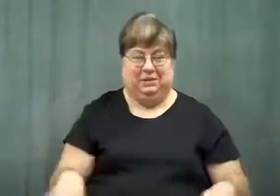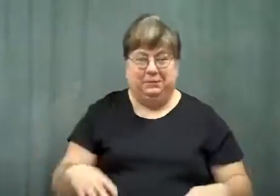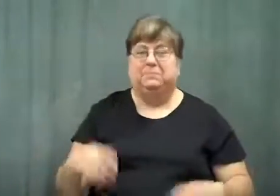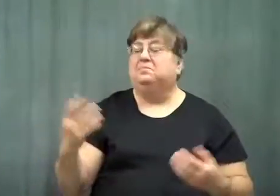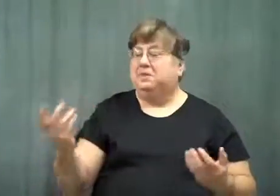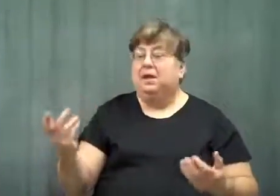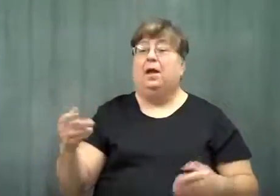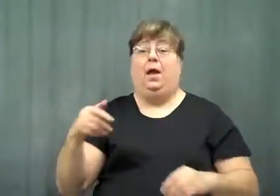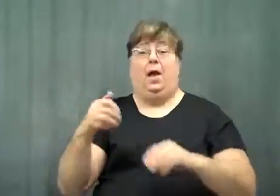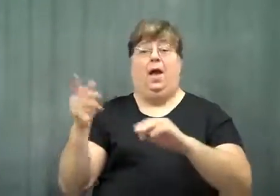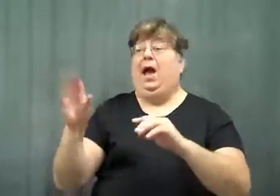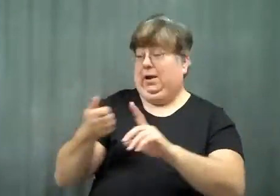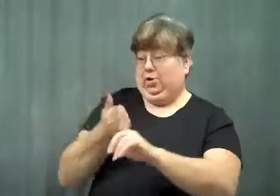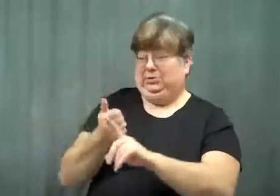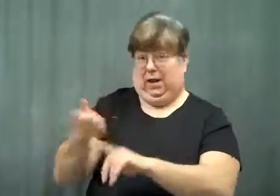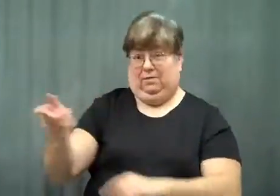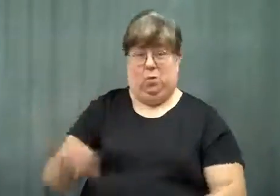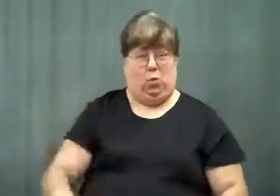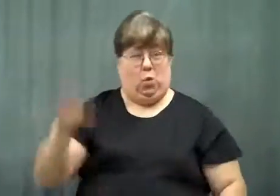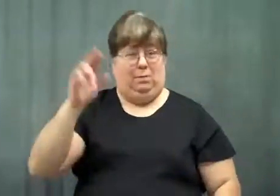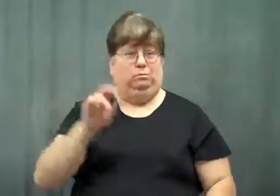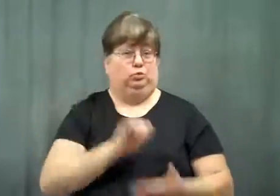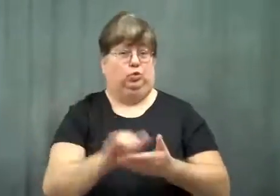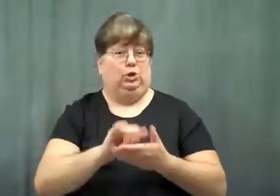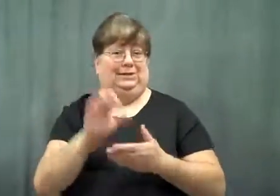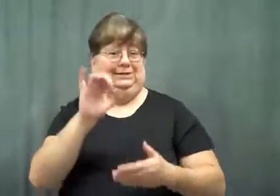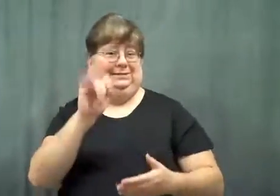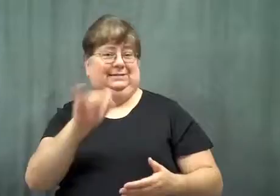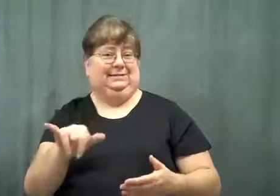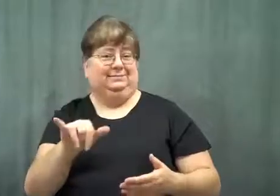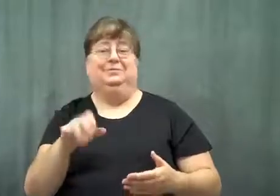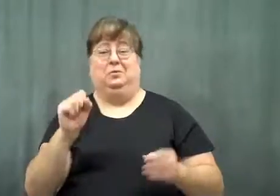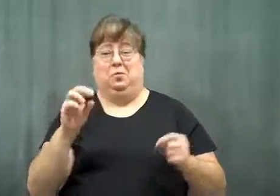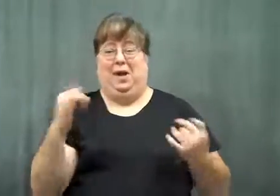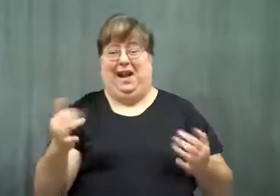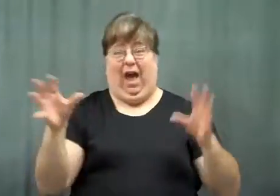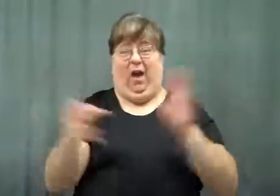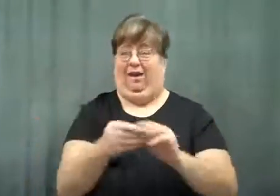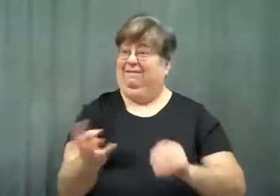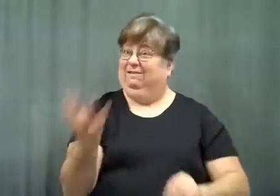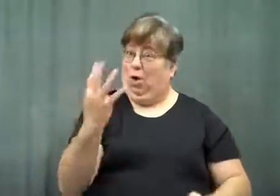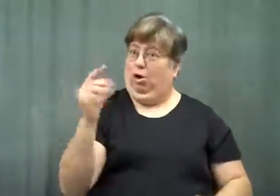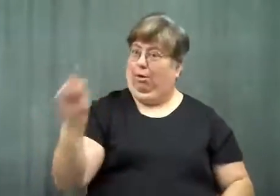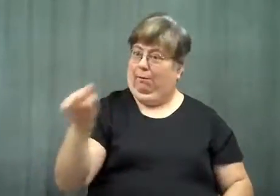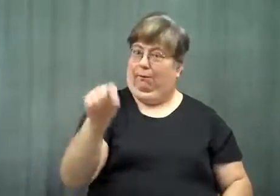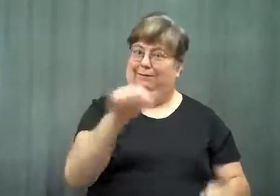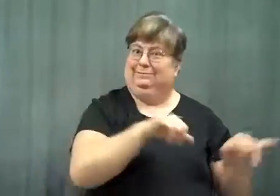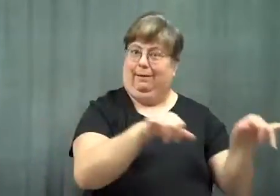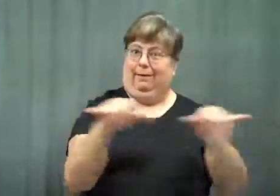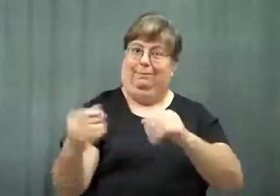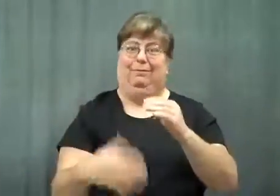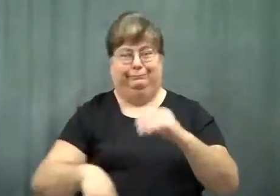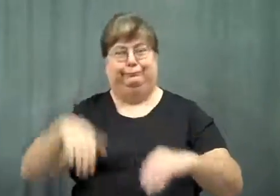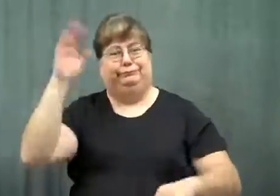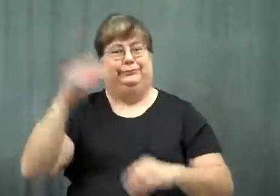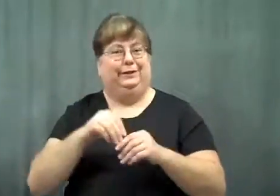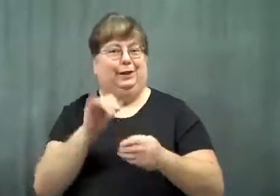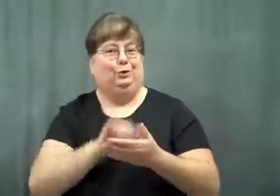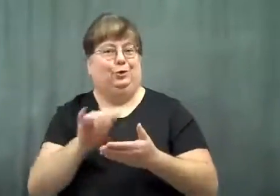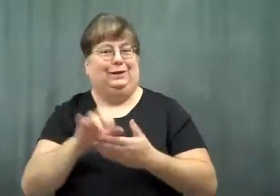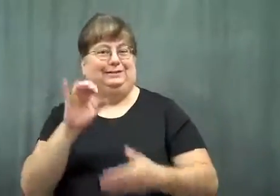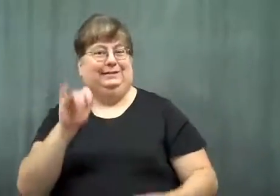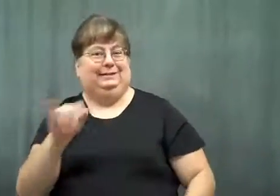Kagan grew up in New York City. There are now four judges from New York City.